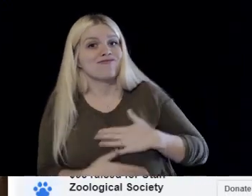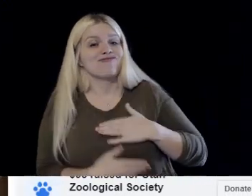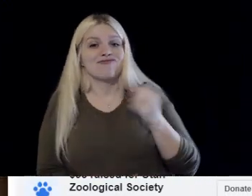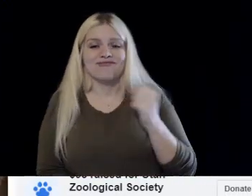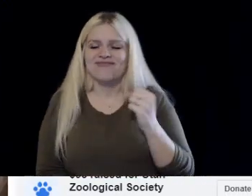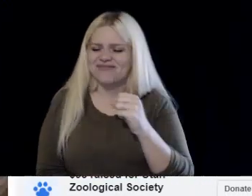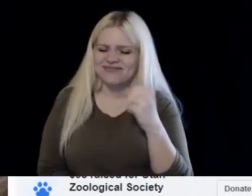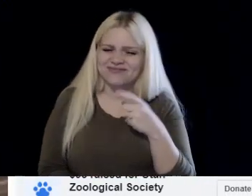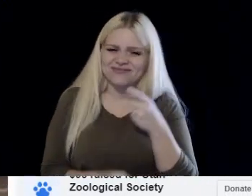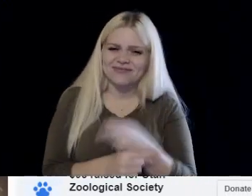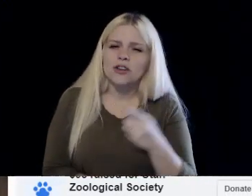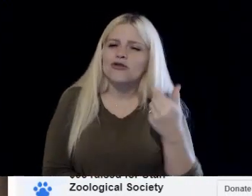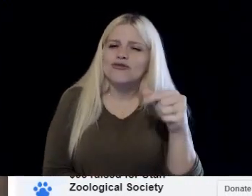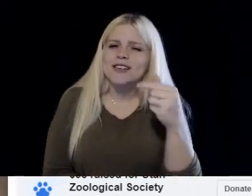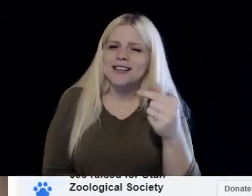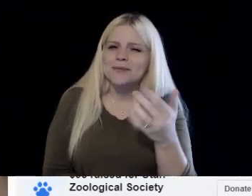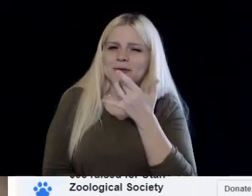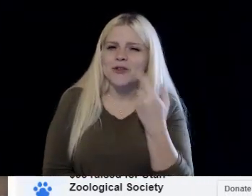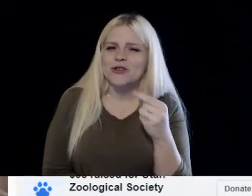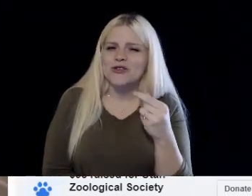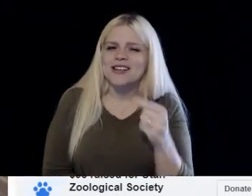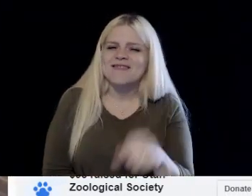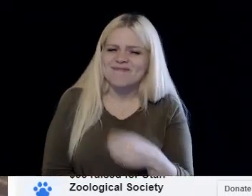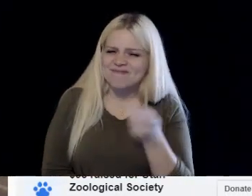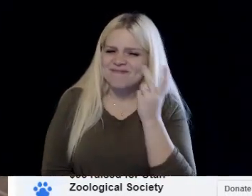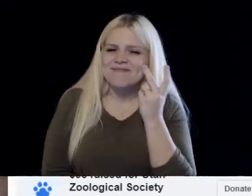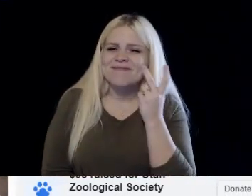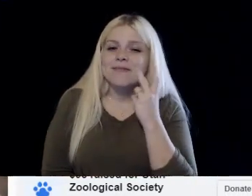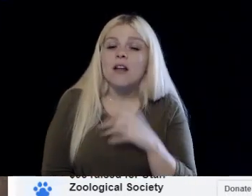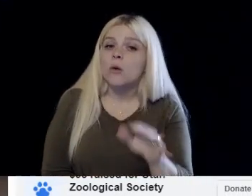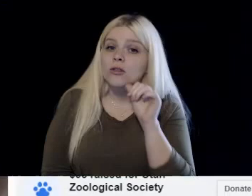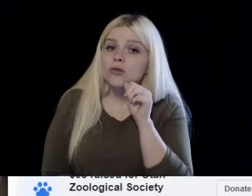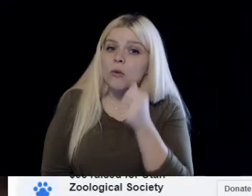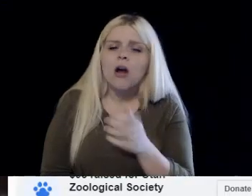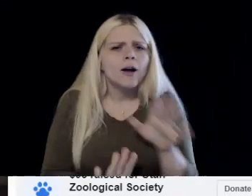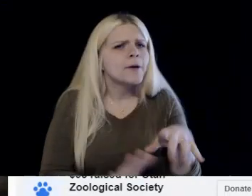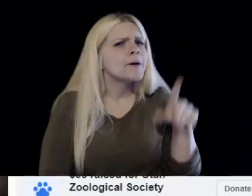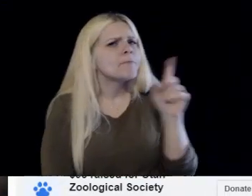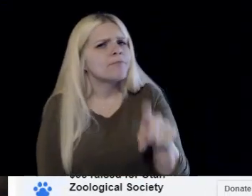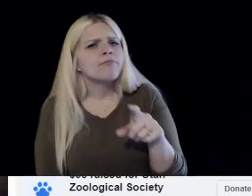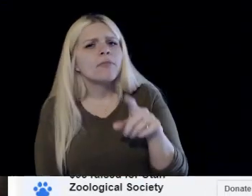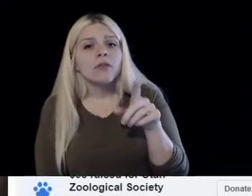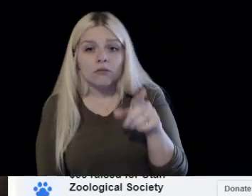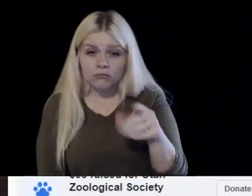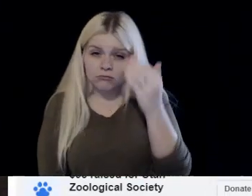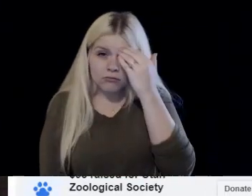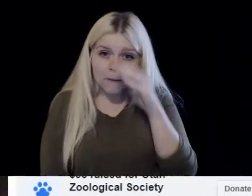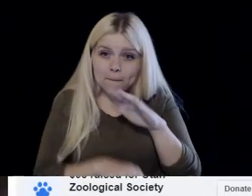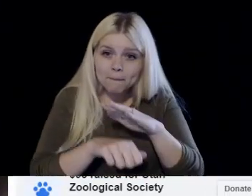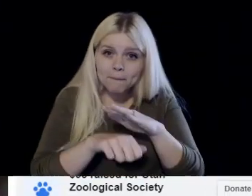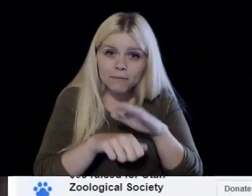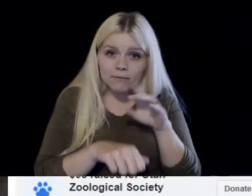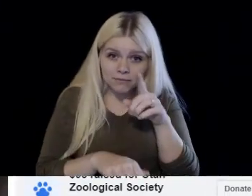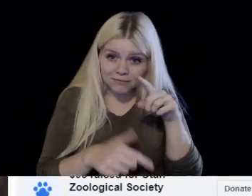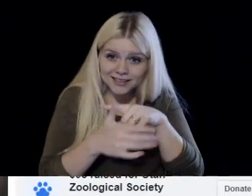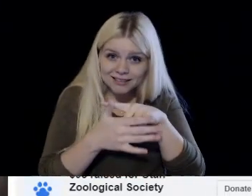Erica: Green fish-sickle. Michelle: So, tomorrow- Erica: Now, do you notice- do the pinnipeds have a favorite color or they drawn more to one color